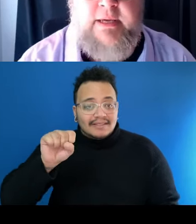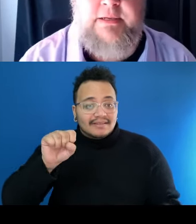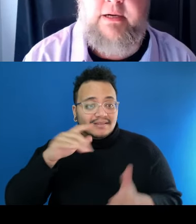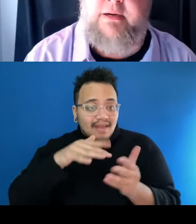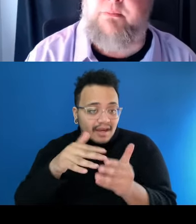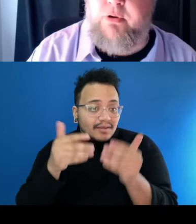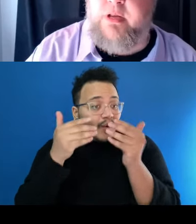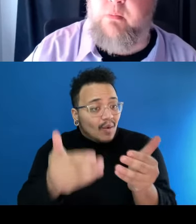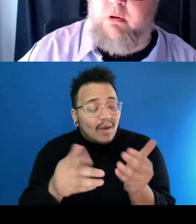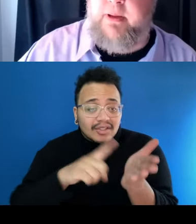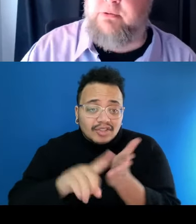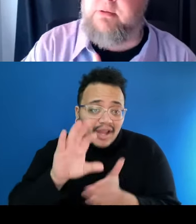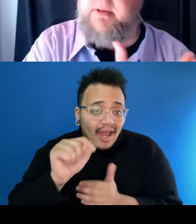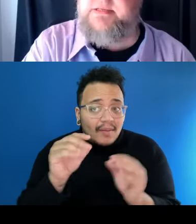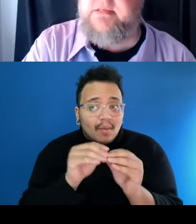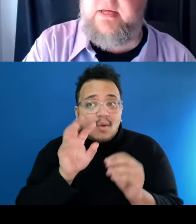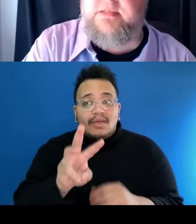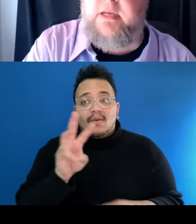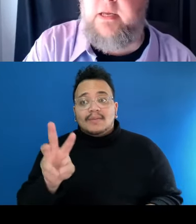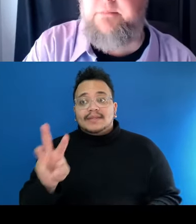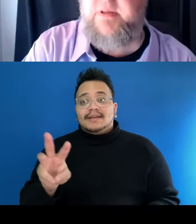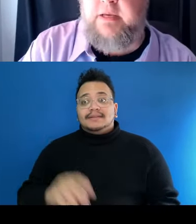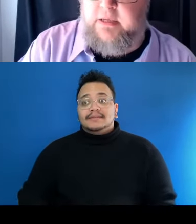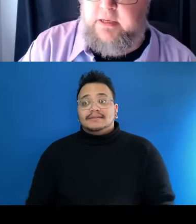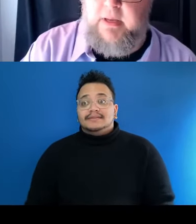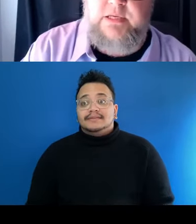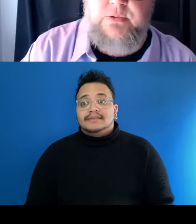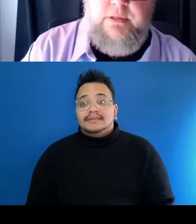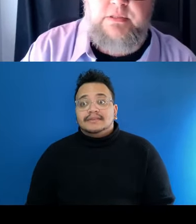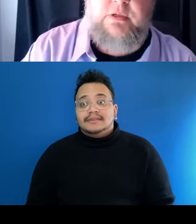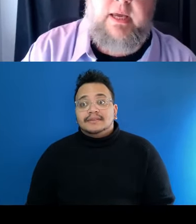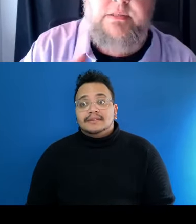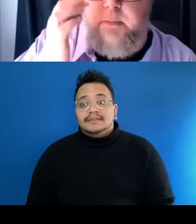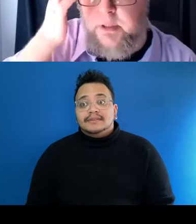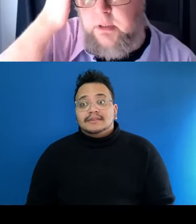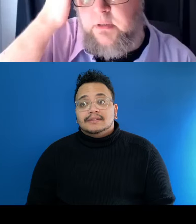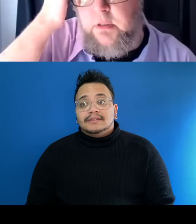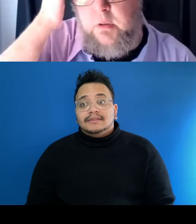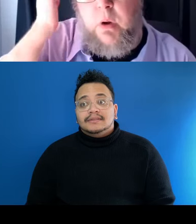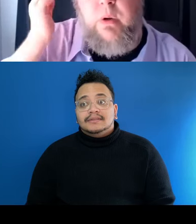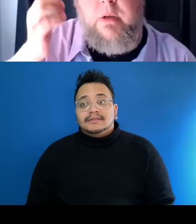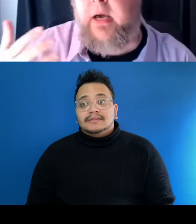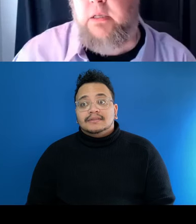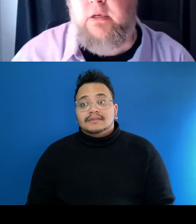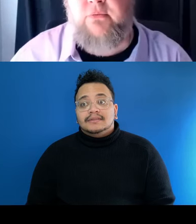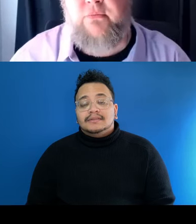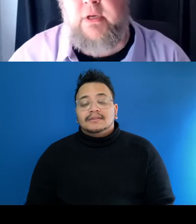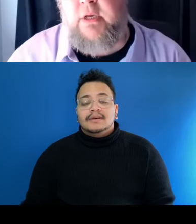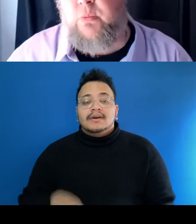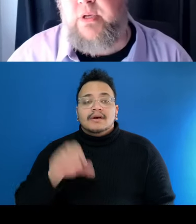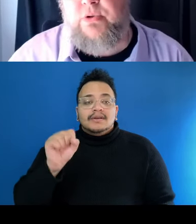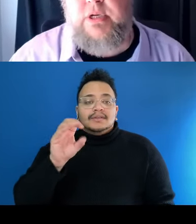and learning more about the basis of that study. As well as looking at some of the growing body of research